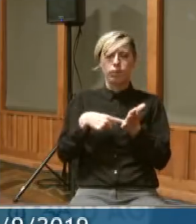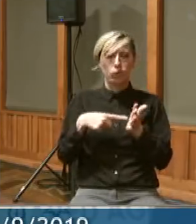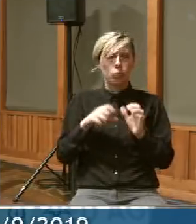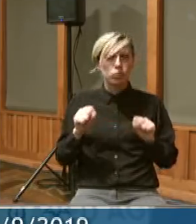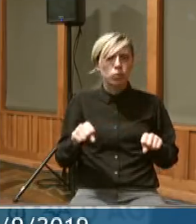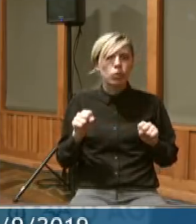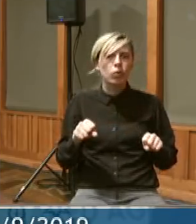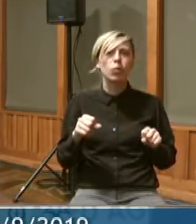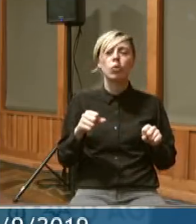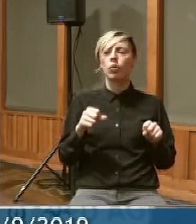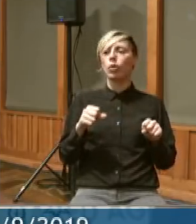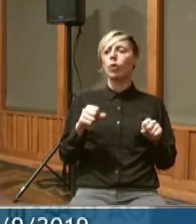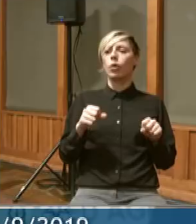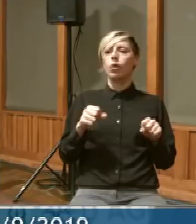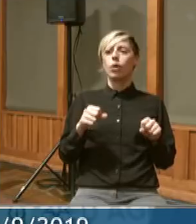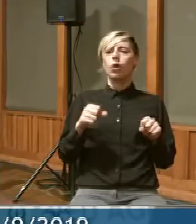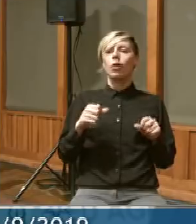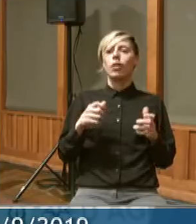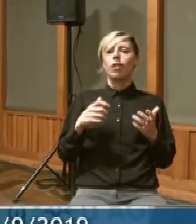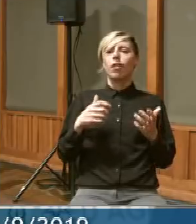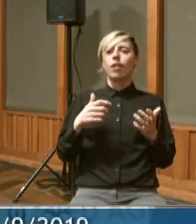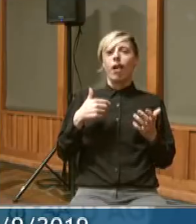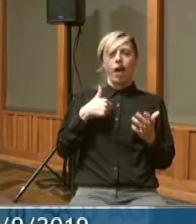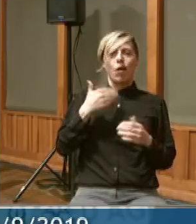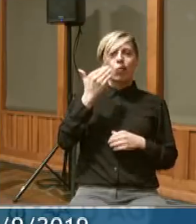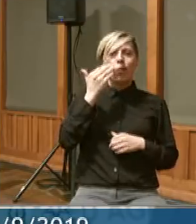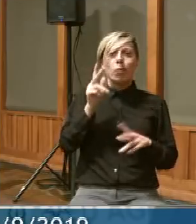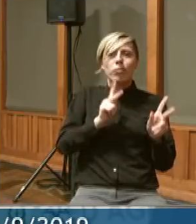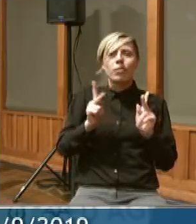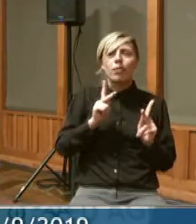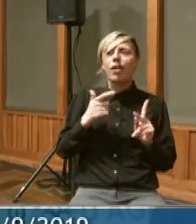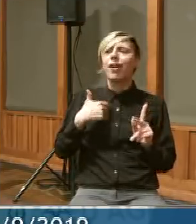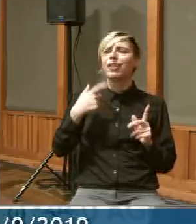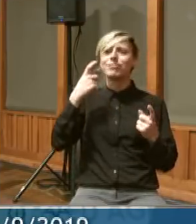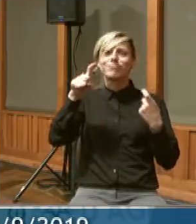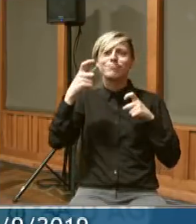HAVE A PLACE THAT IS AFFORDABLE AND WHERE WE KNOW EVERYBODY AND